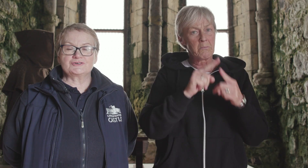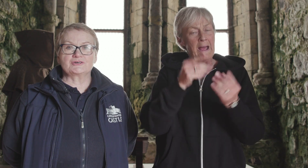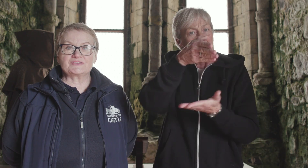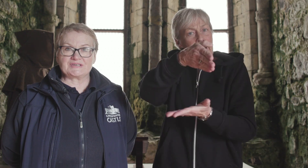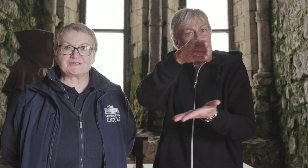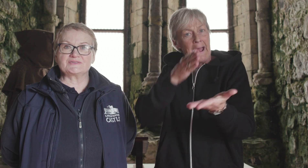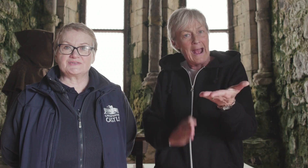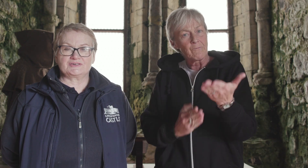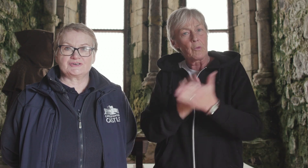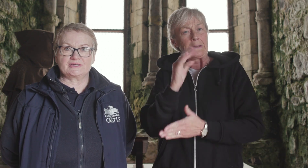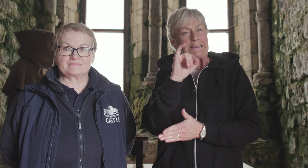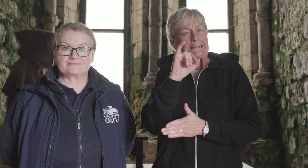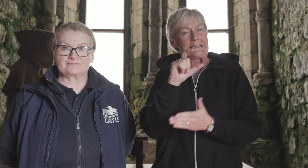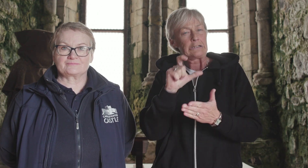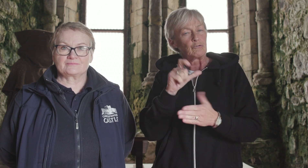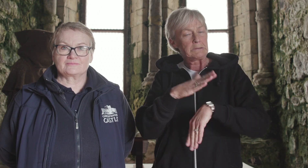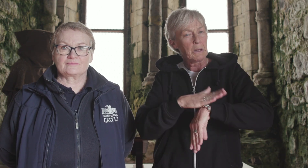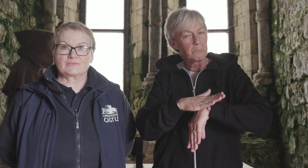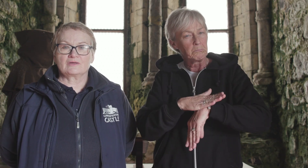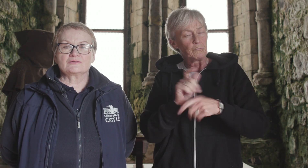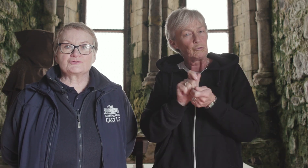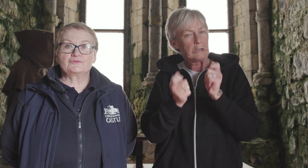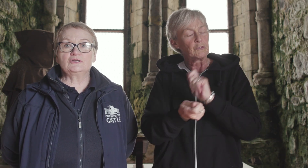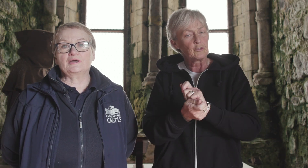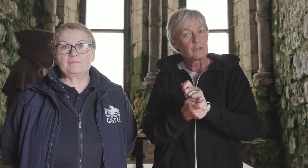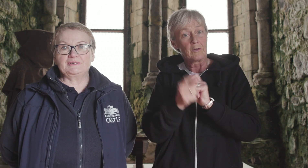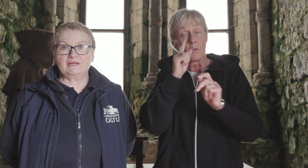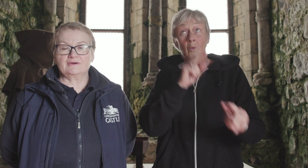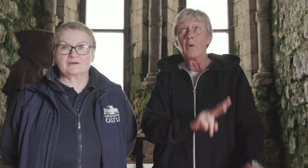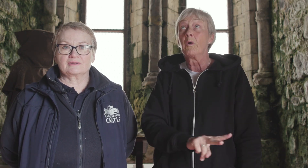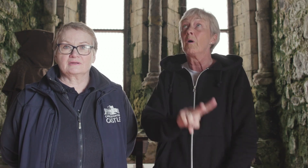during the 16th century, so if you look up in here